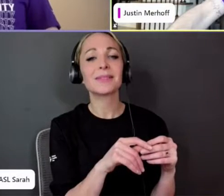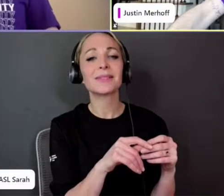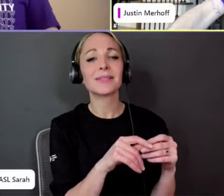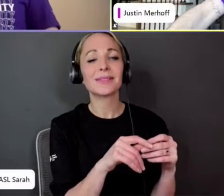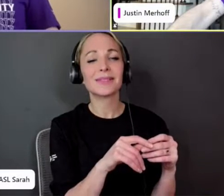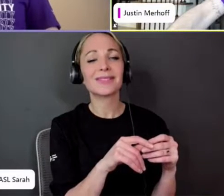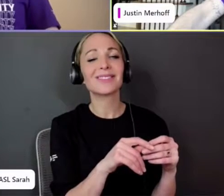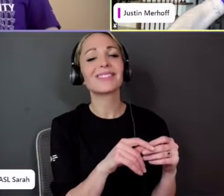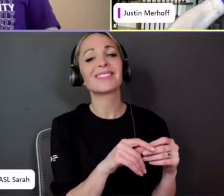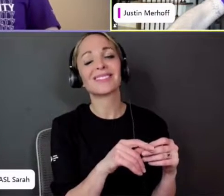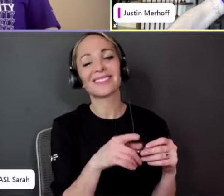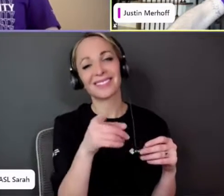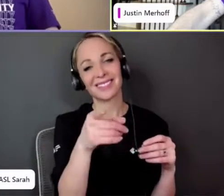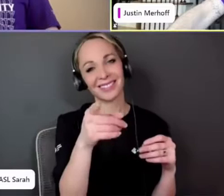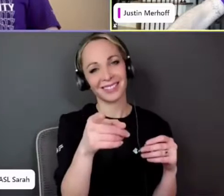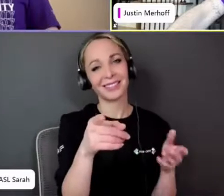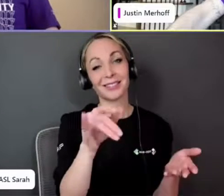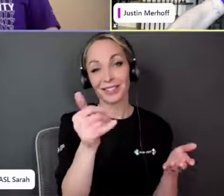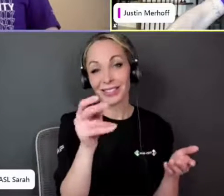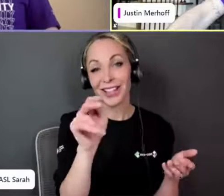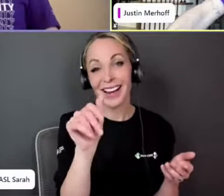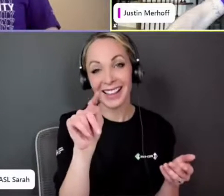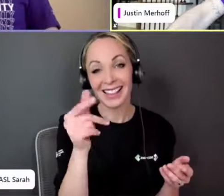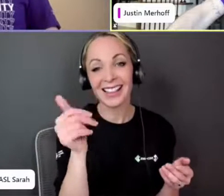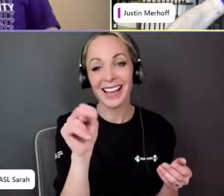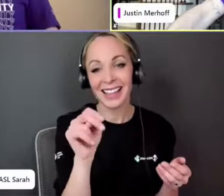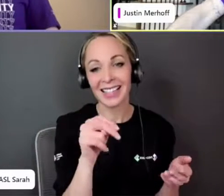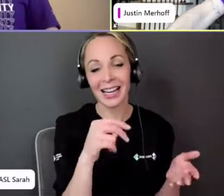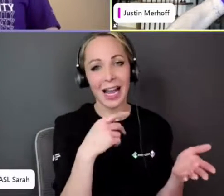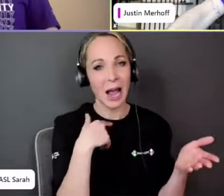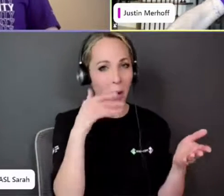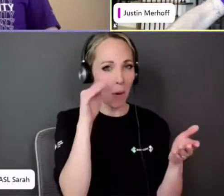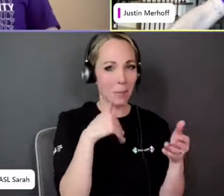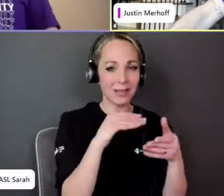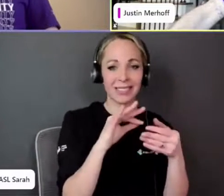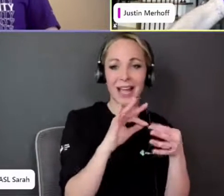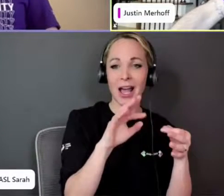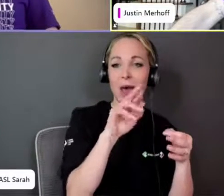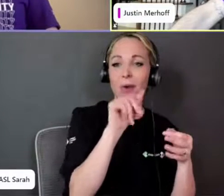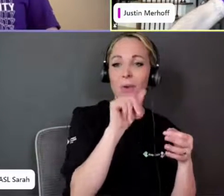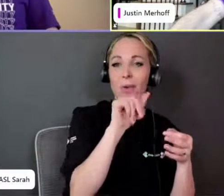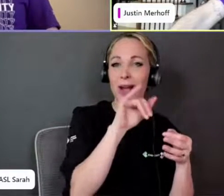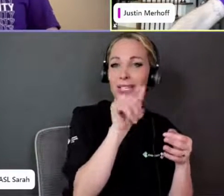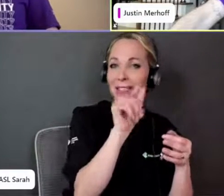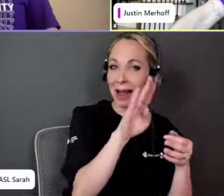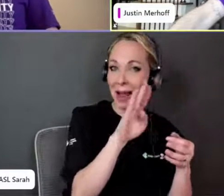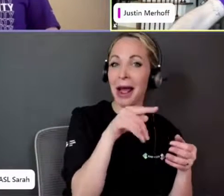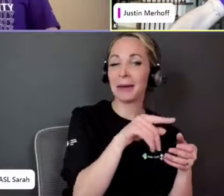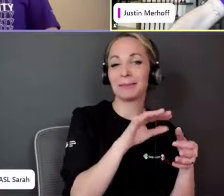Jonathan, we got a thank you from, I hope I'm saying this right, Rajab, for you answering his questions.